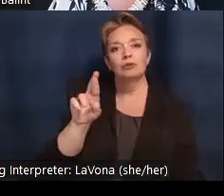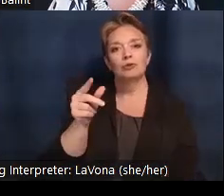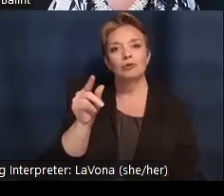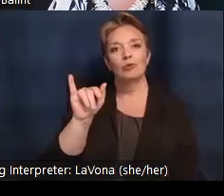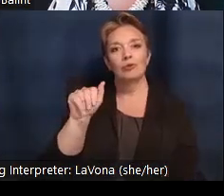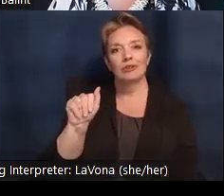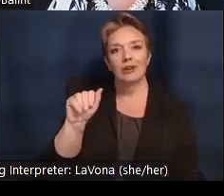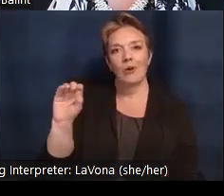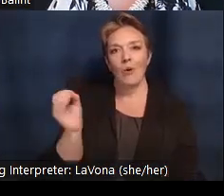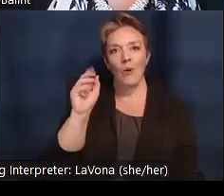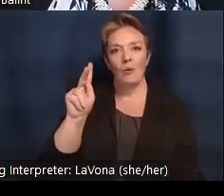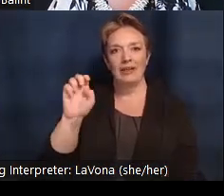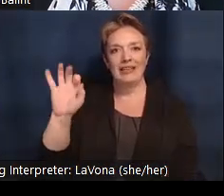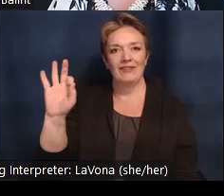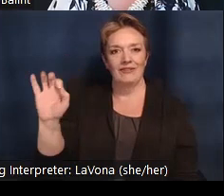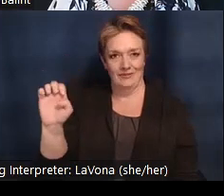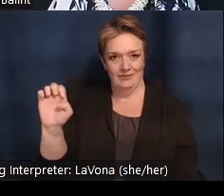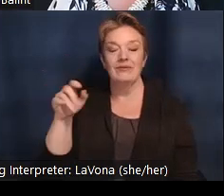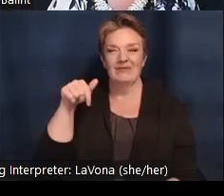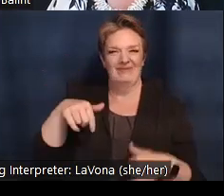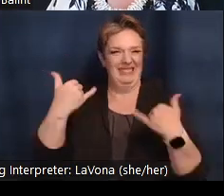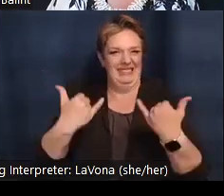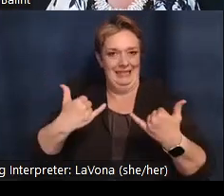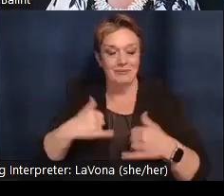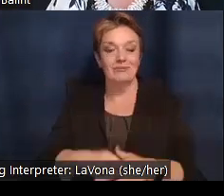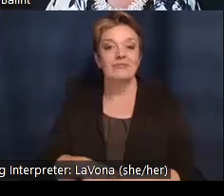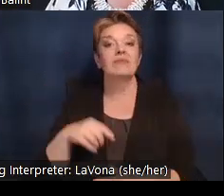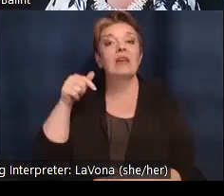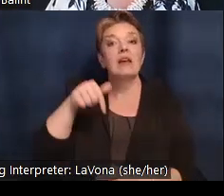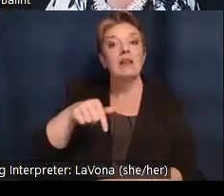This virtual road trip is a collaboration between the James Castle House in Boise, Idaho,